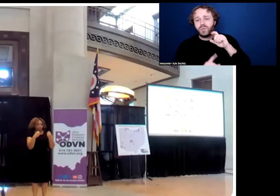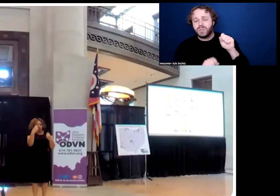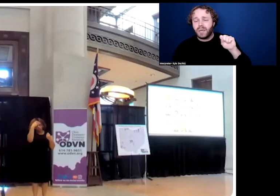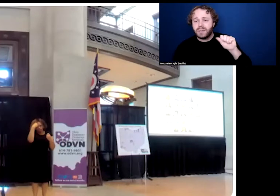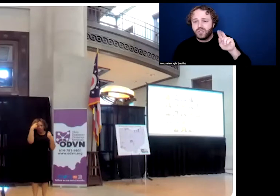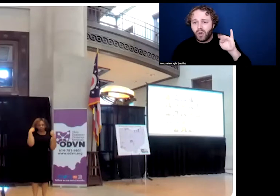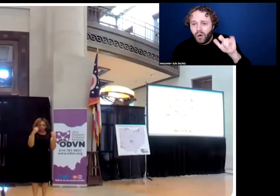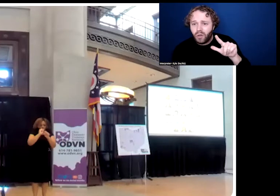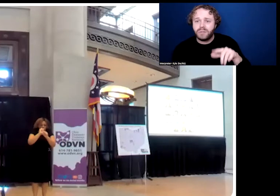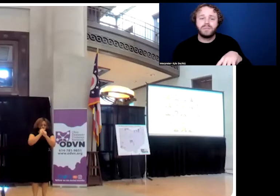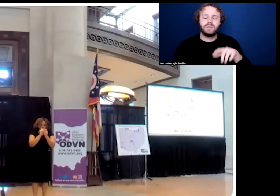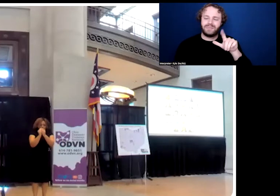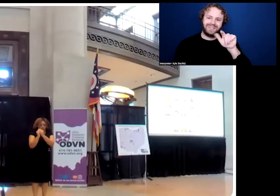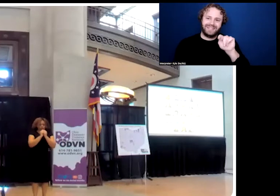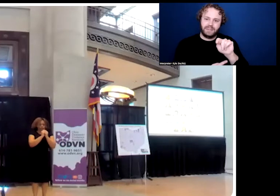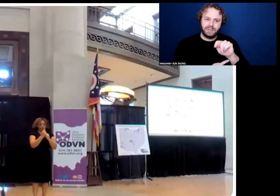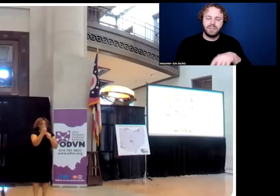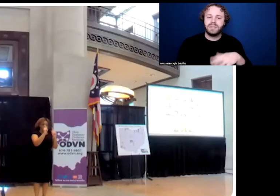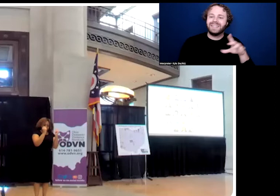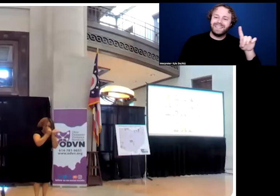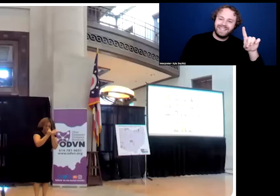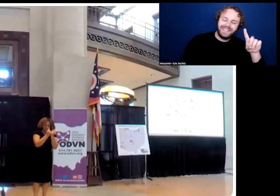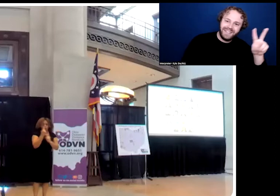One team, one goal. No more.